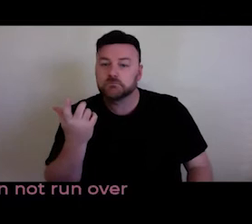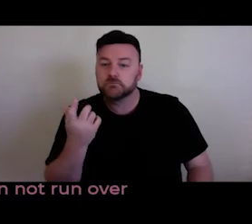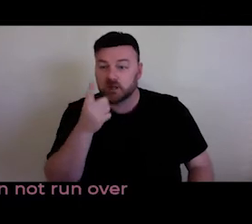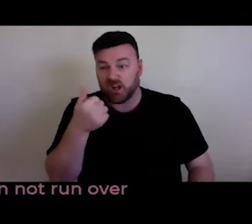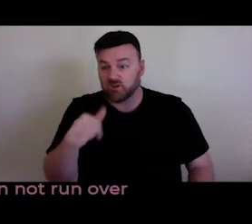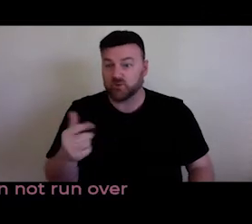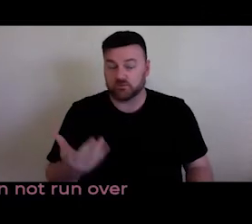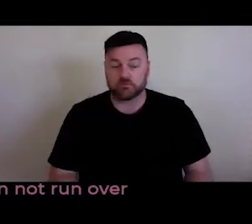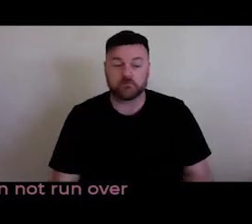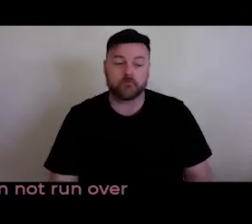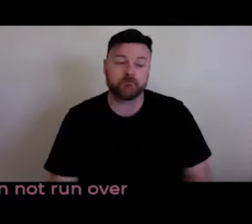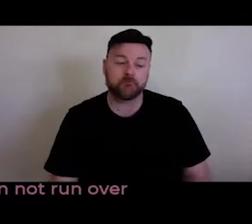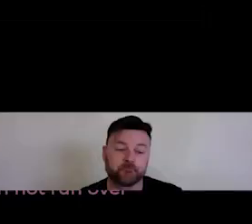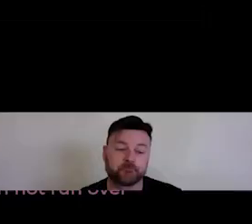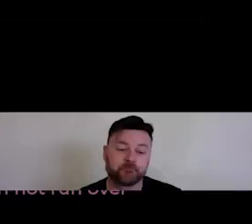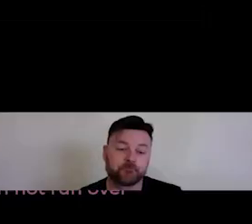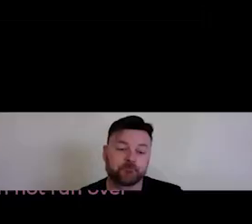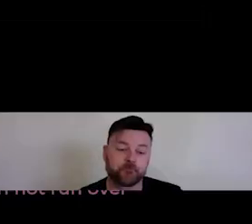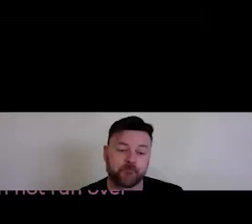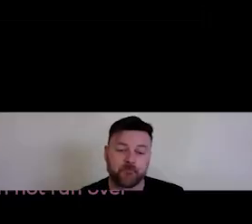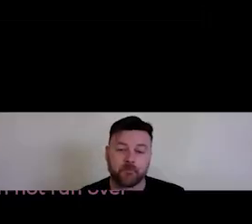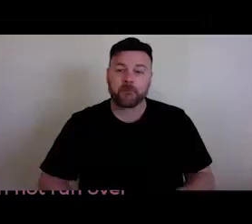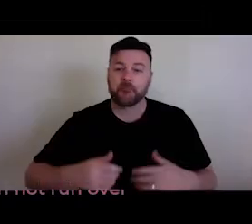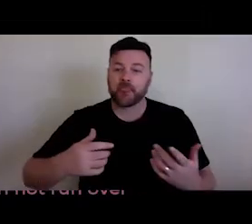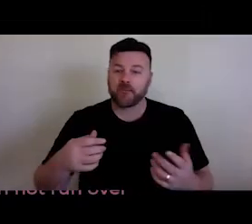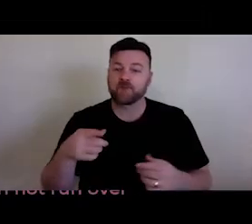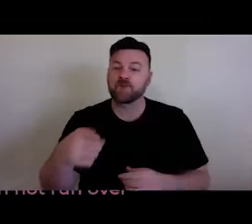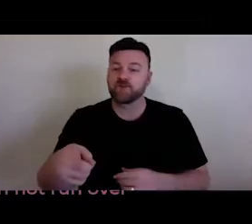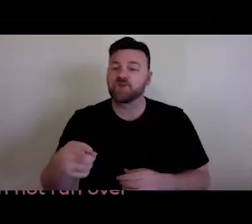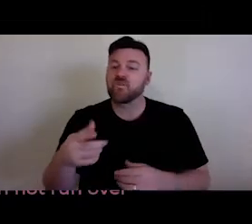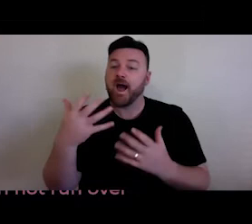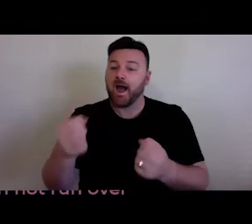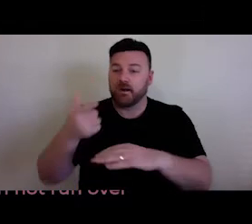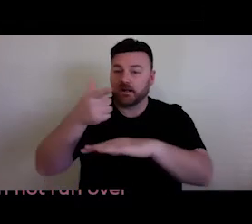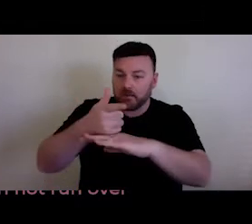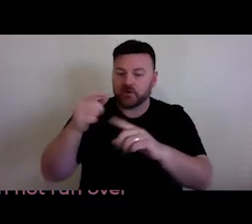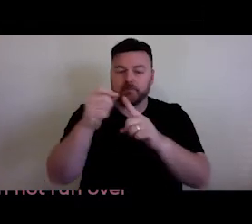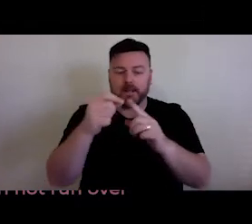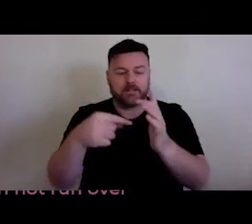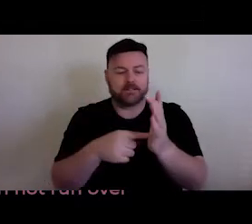is really great. Automatic pan tilt cameras, they tend to use this as